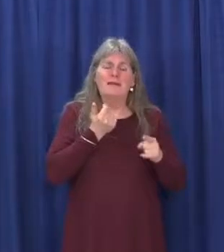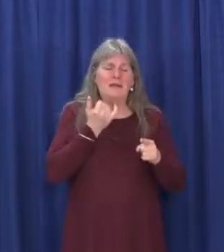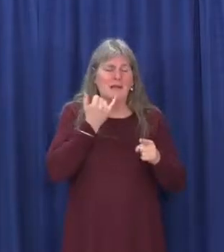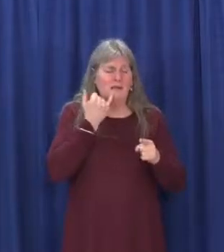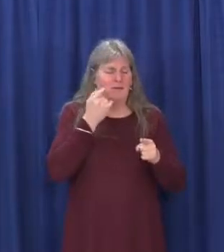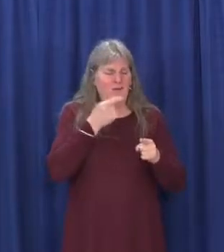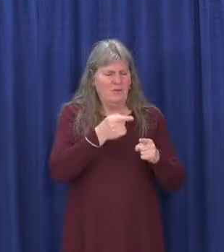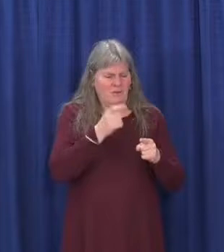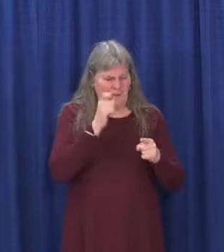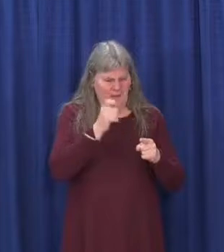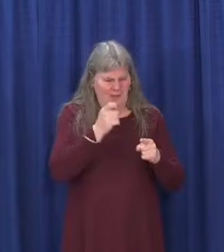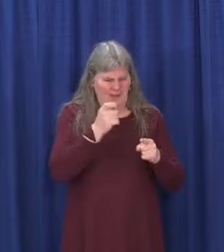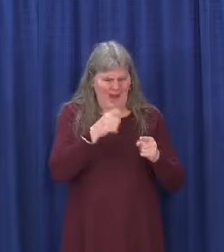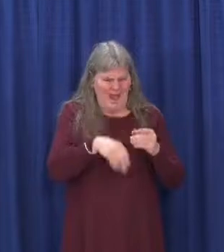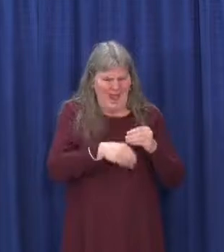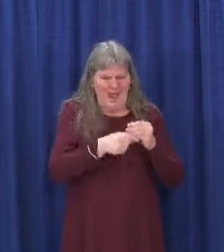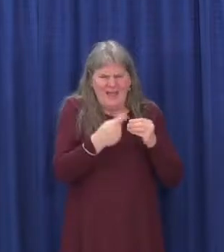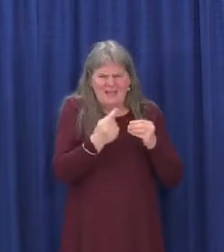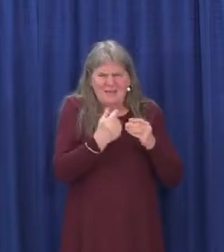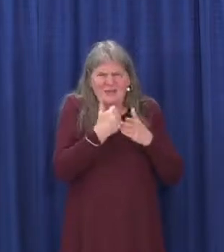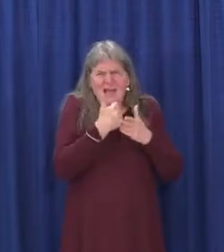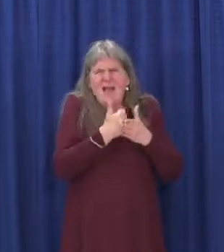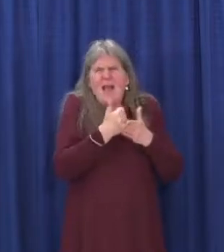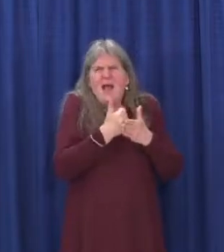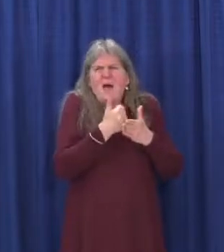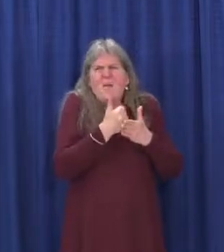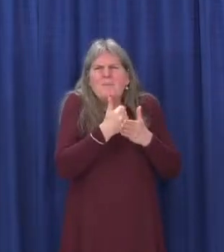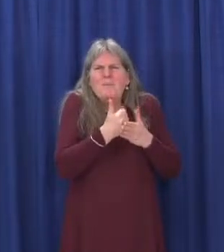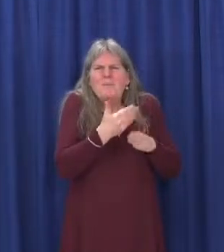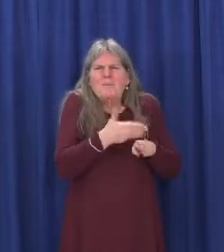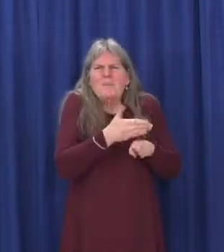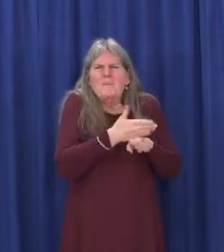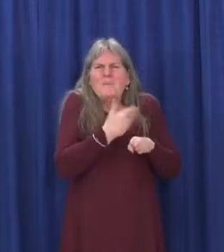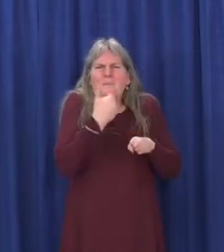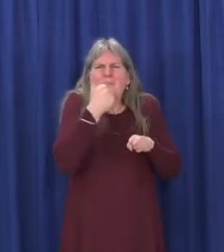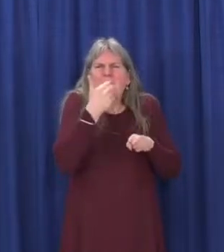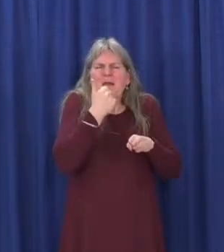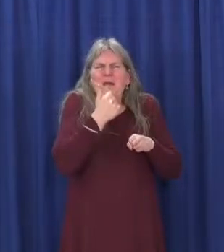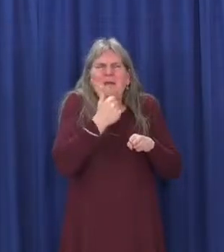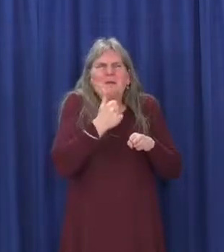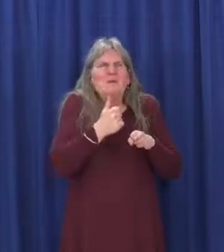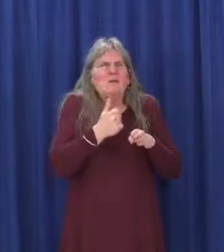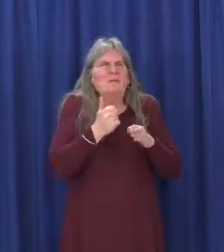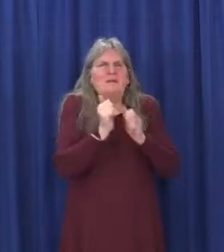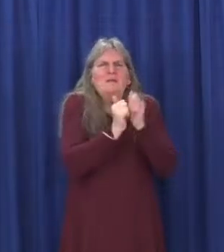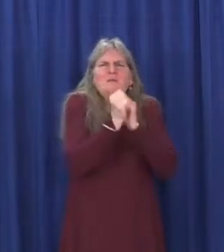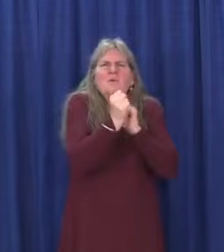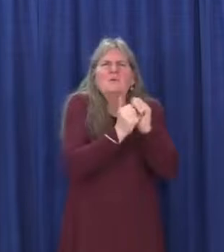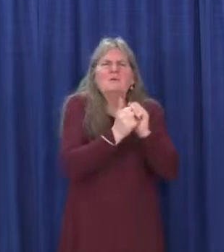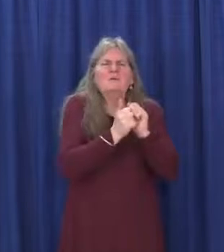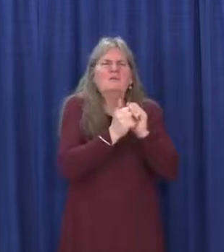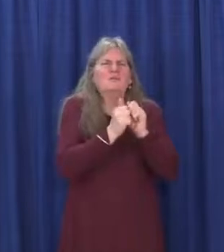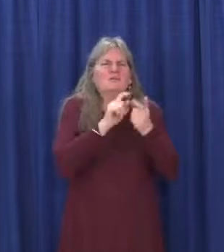mechanisms, conversations, relationships, sports, nature,